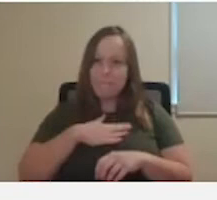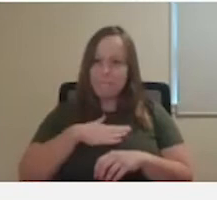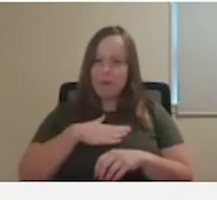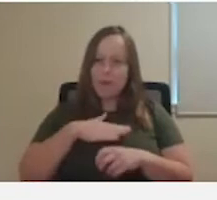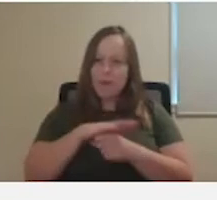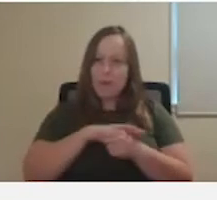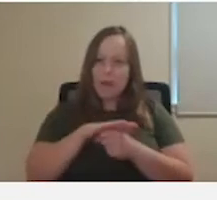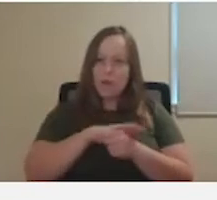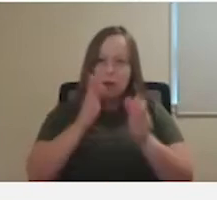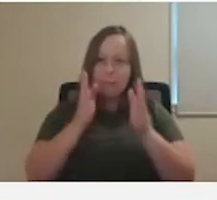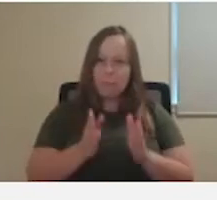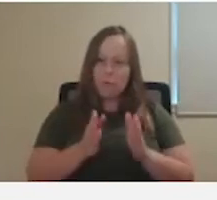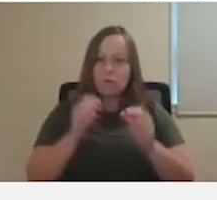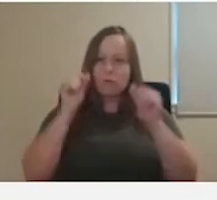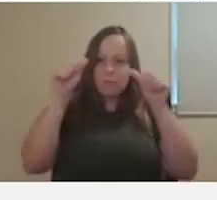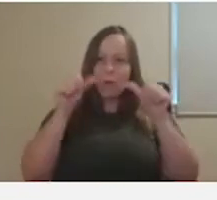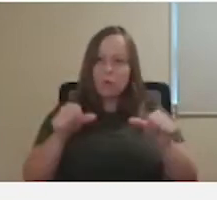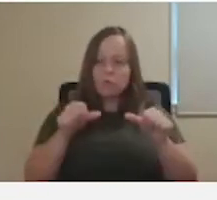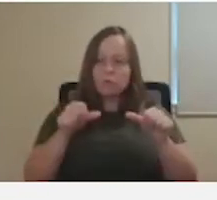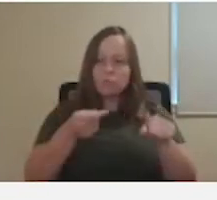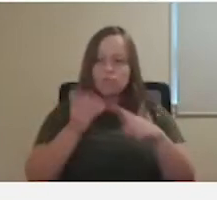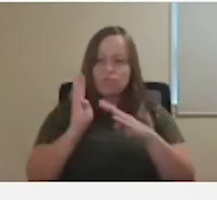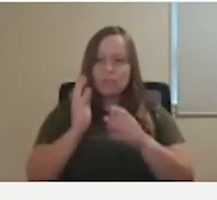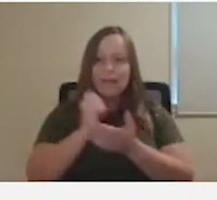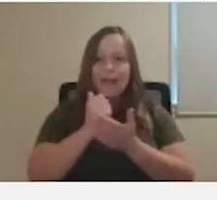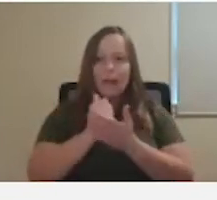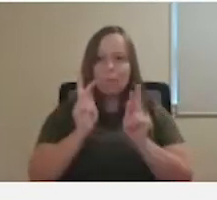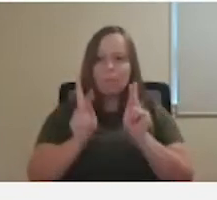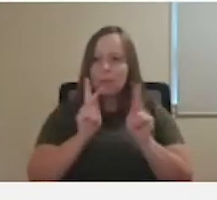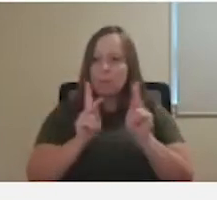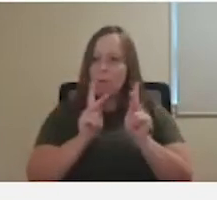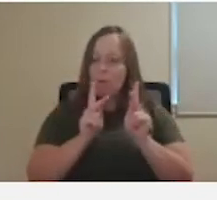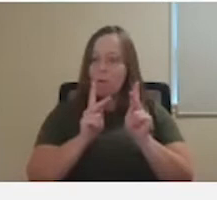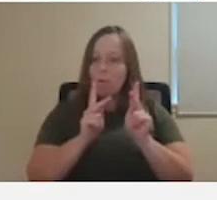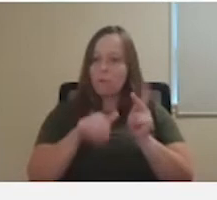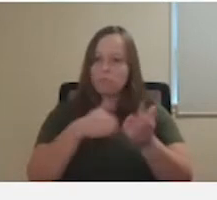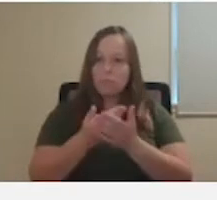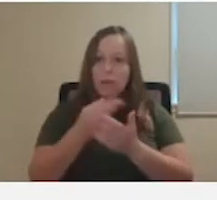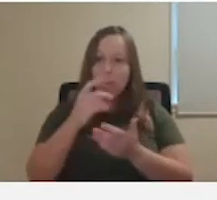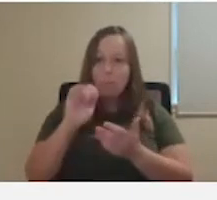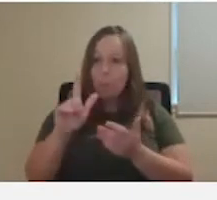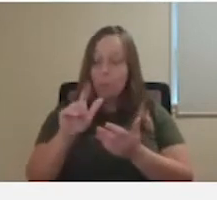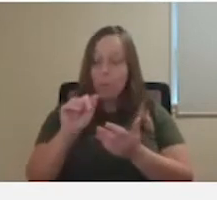a person posted that they would help people get to the polls if they needed a ride.